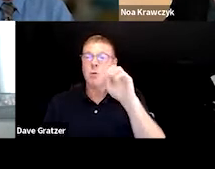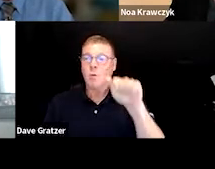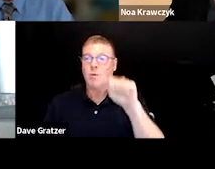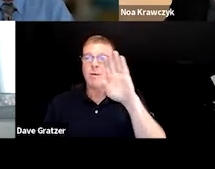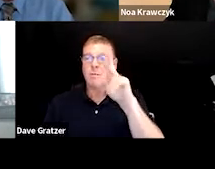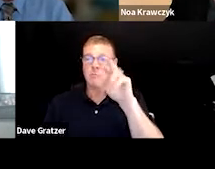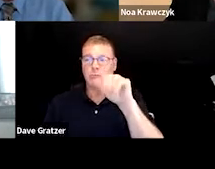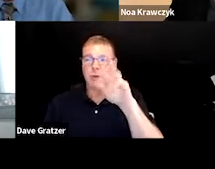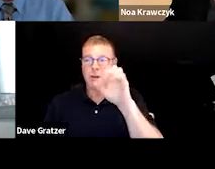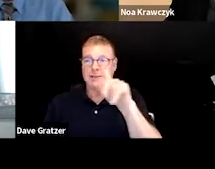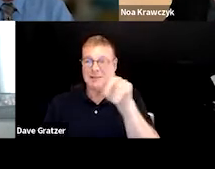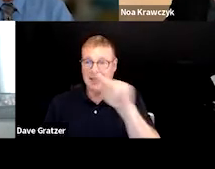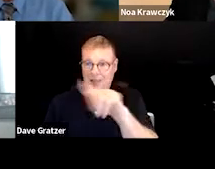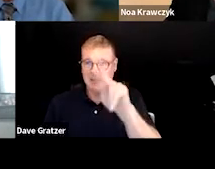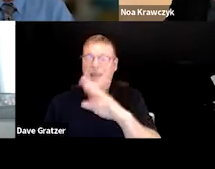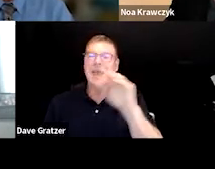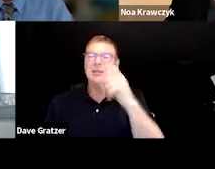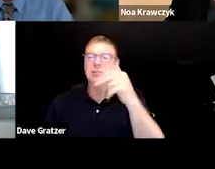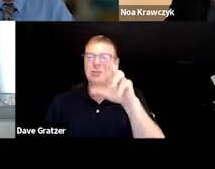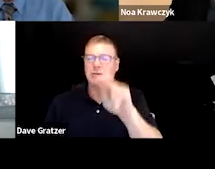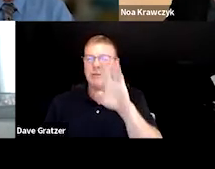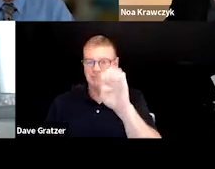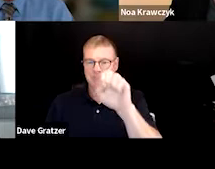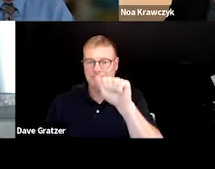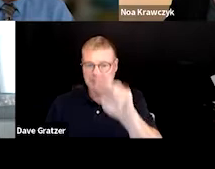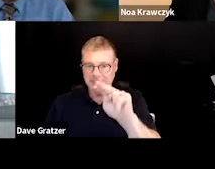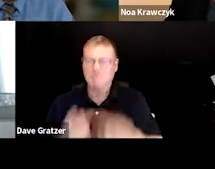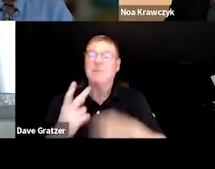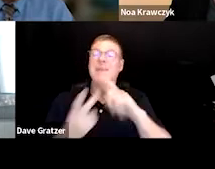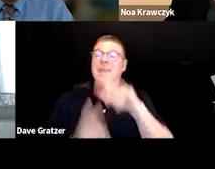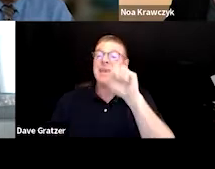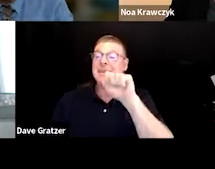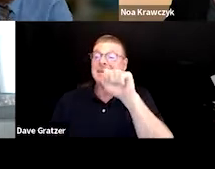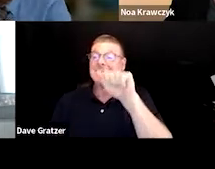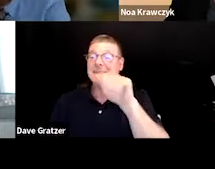And I will be introducing them in just a couple of minutes. SAMHSA would like to welcome everyone